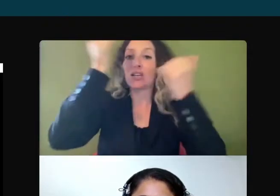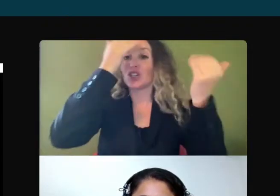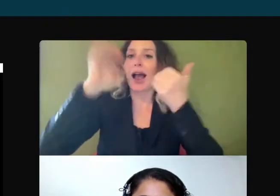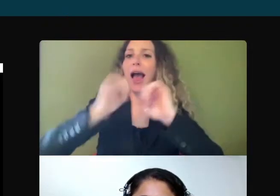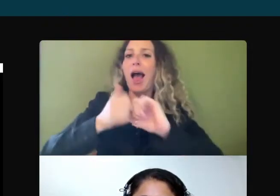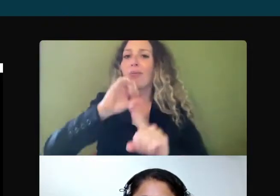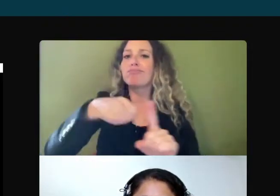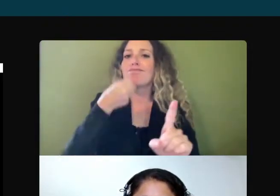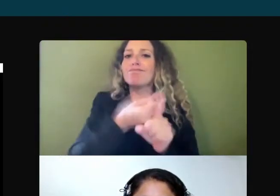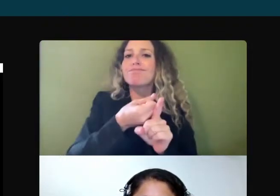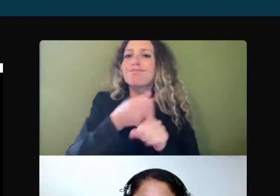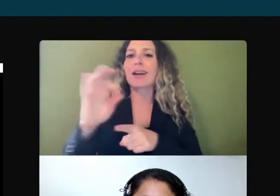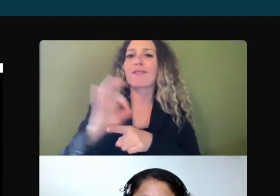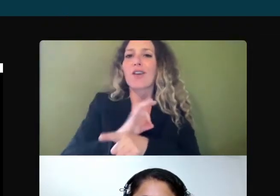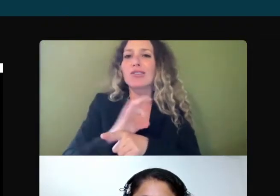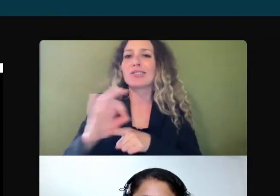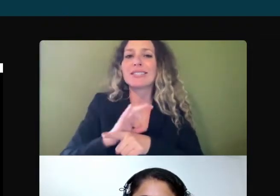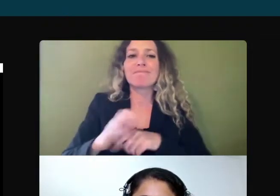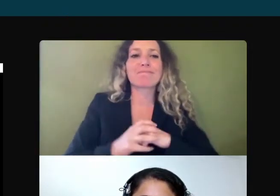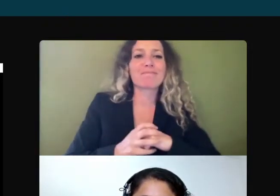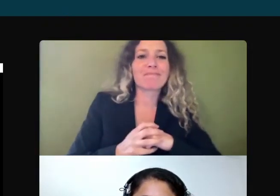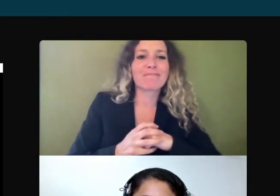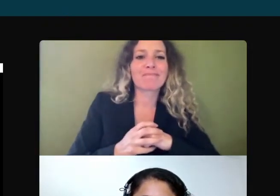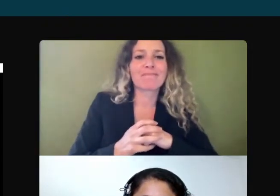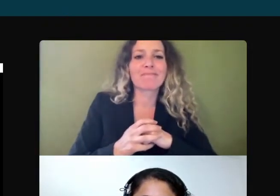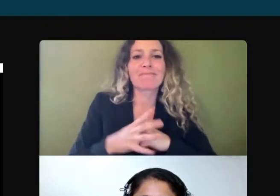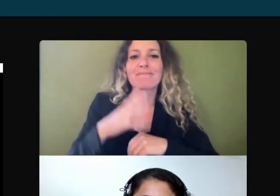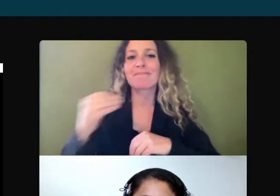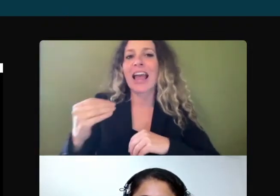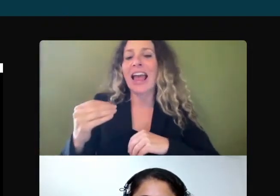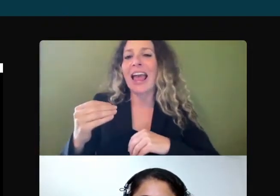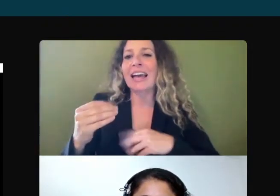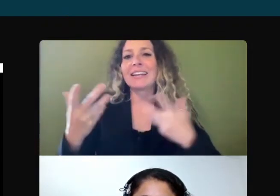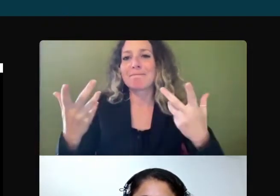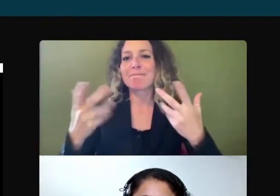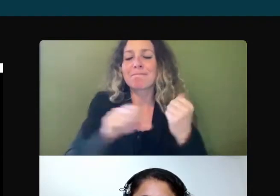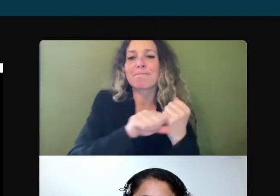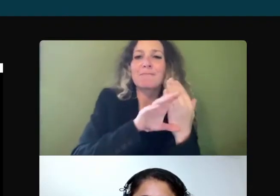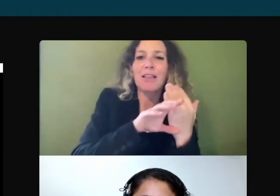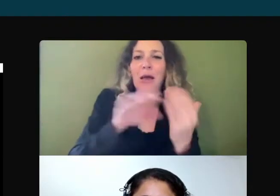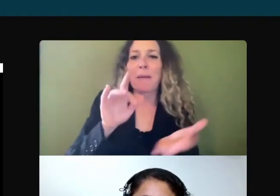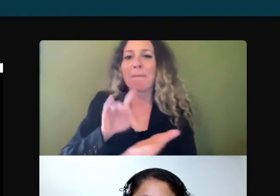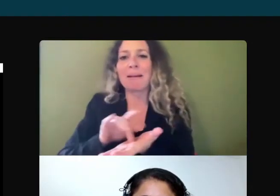plays out in the context of telemedicine. As Dr. Iyer mentioned earlier, dementia is